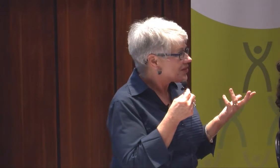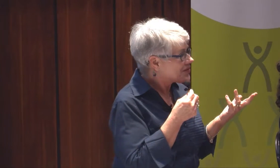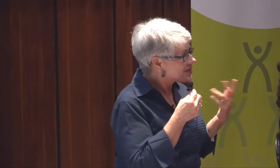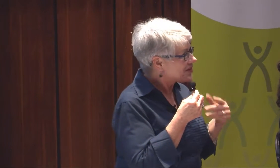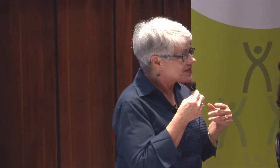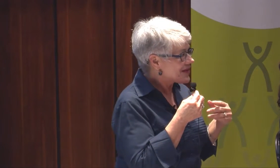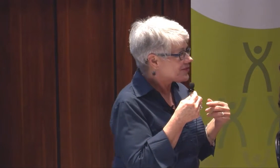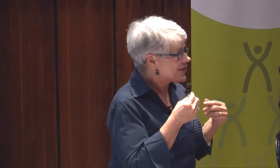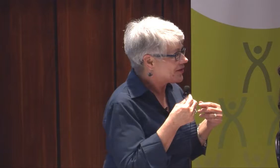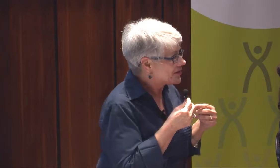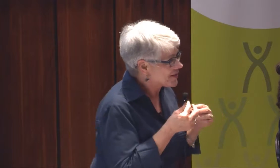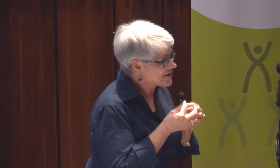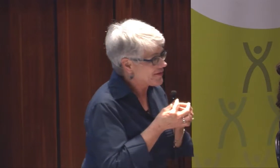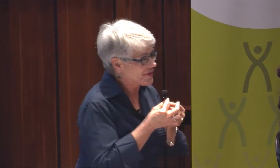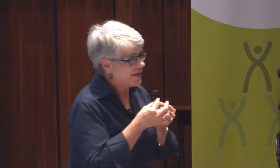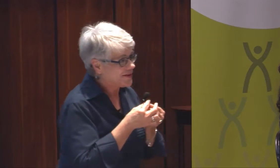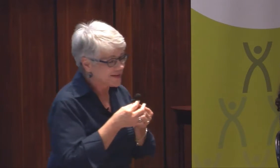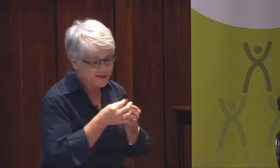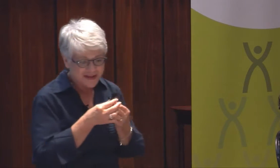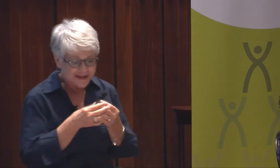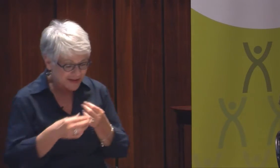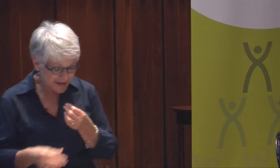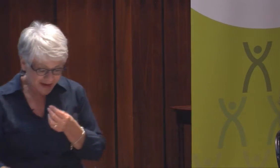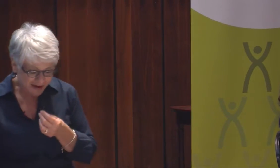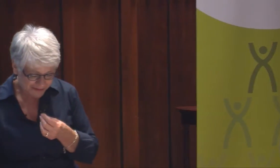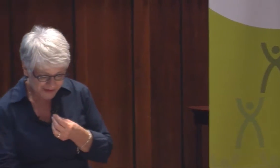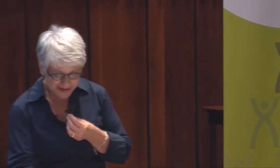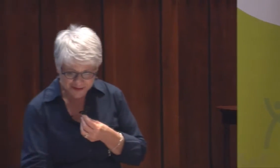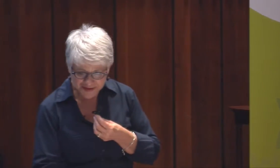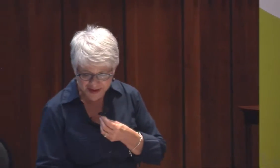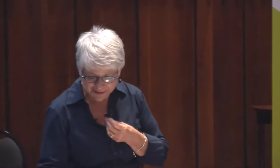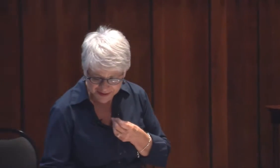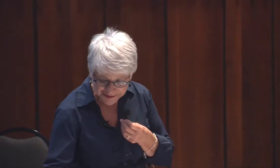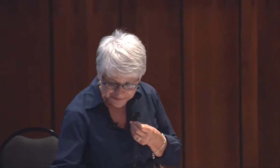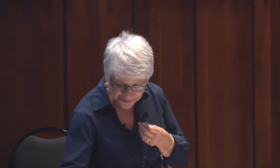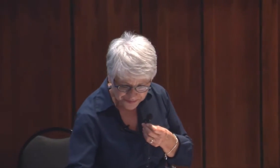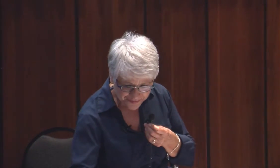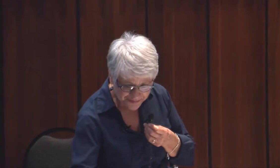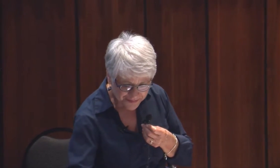you so you just never know, you never know. It's it's it's tough. It's tough stuff.